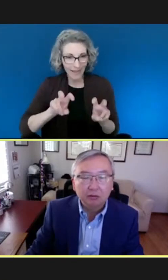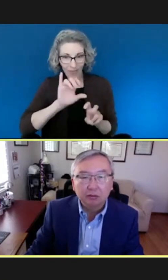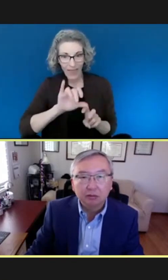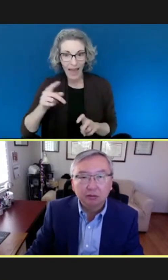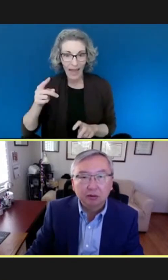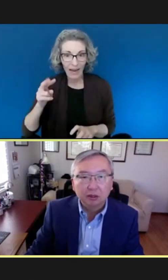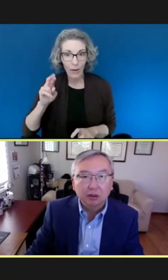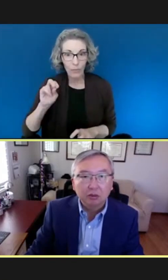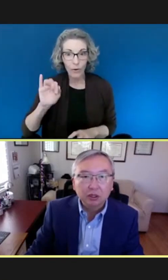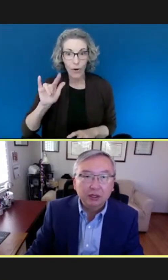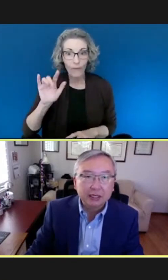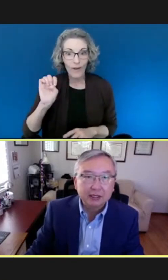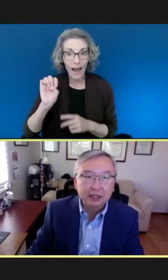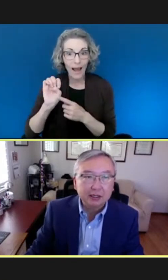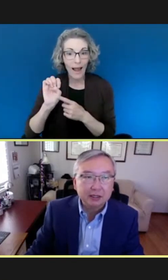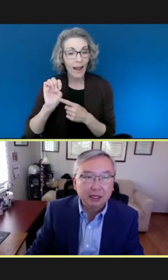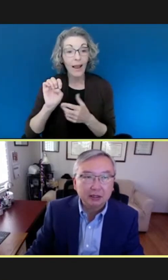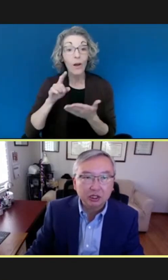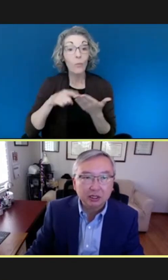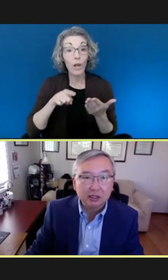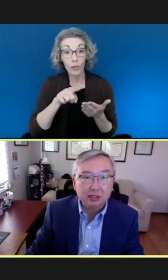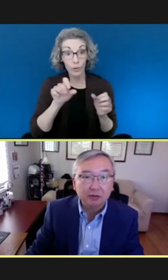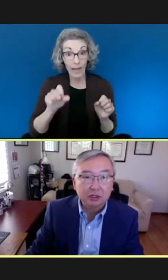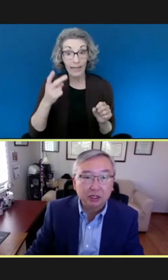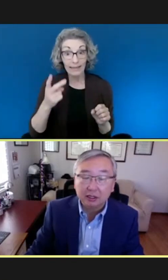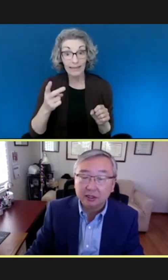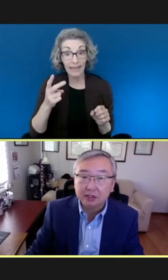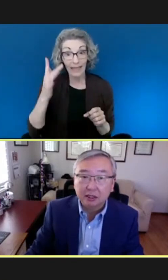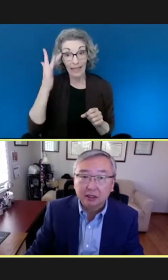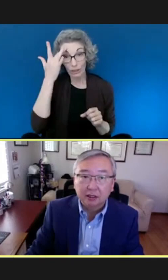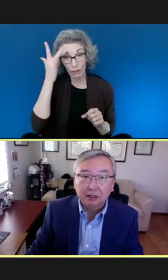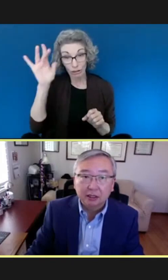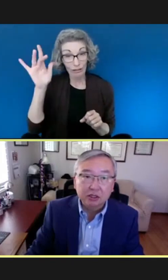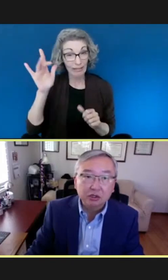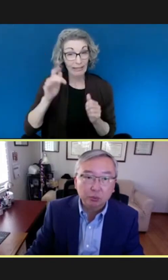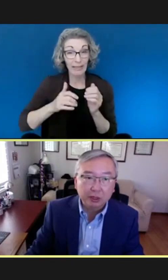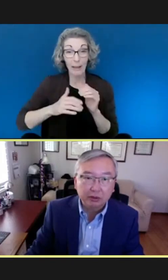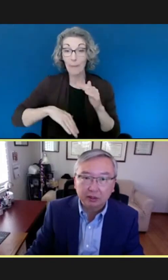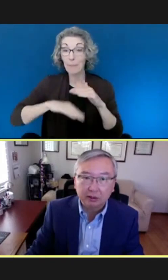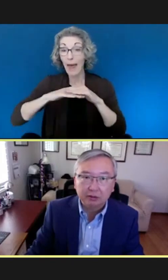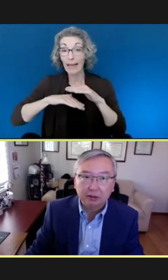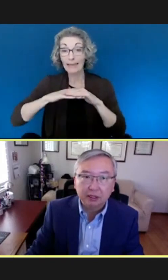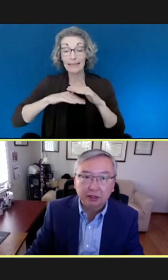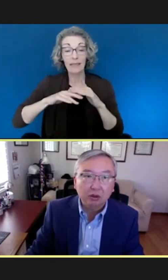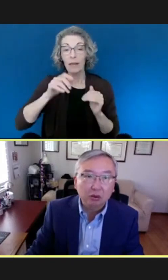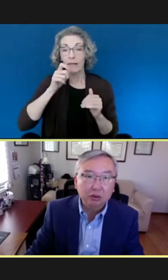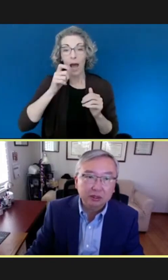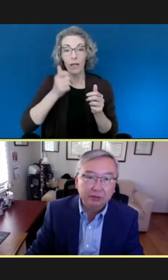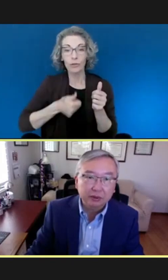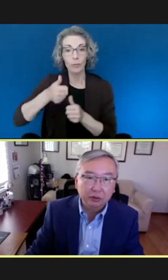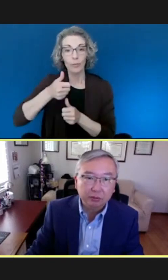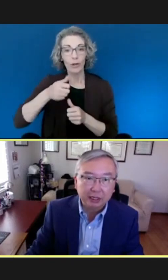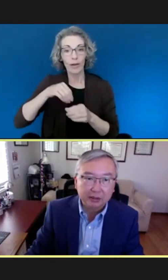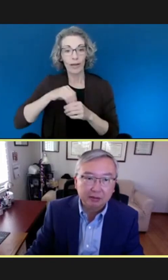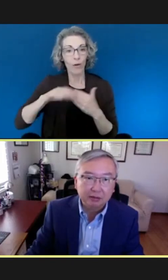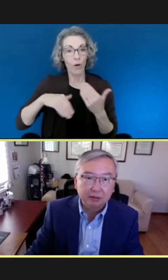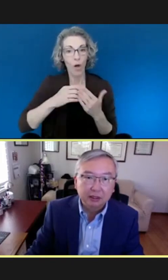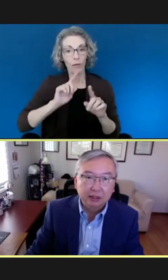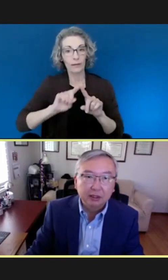is that the genius of the genius is not superior in all the different domains.